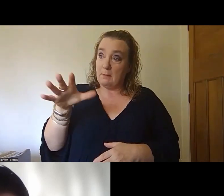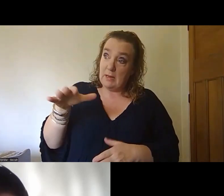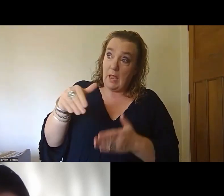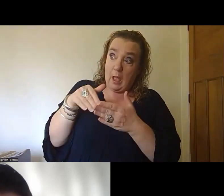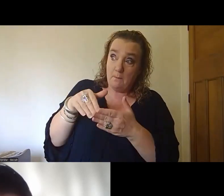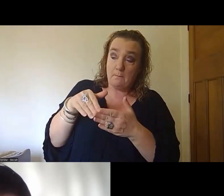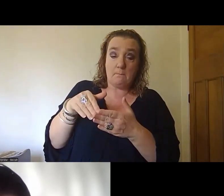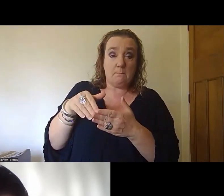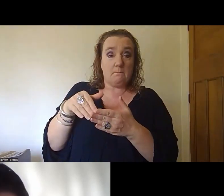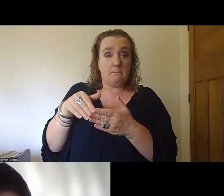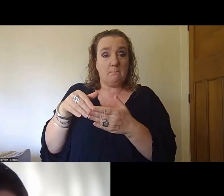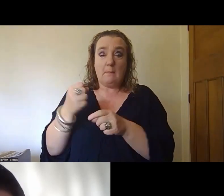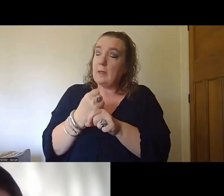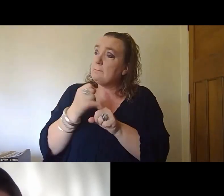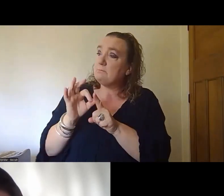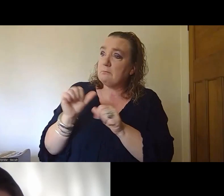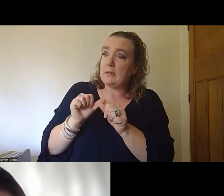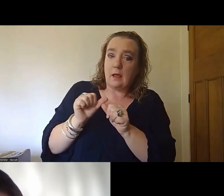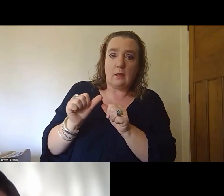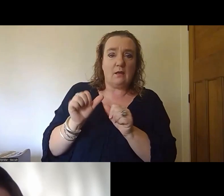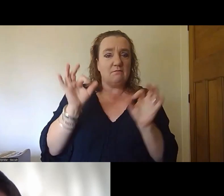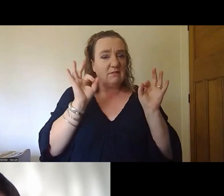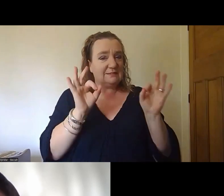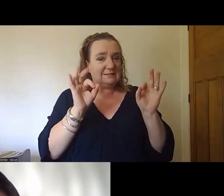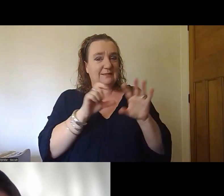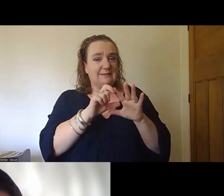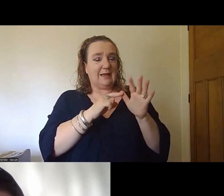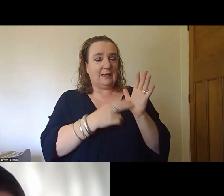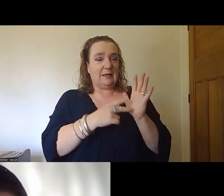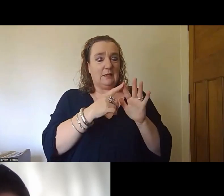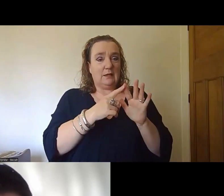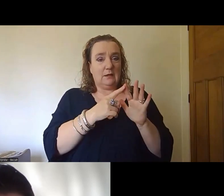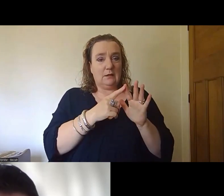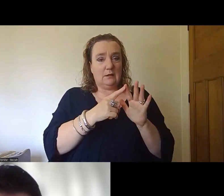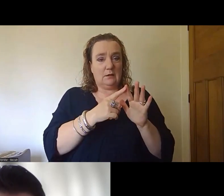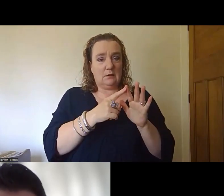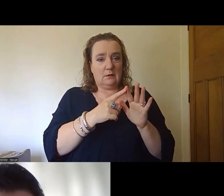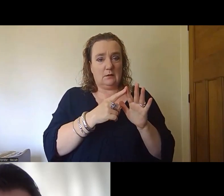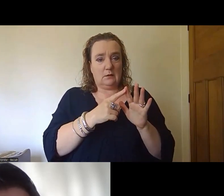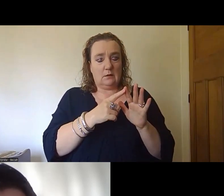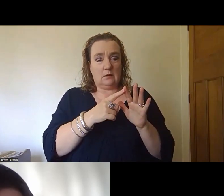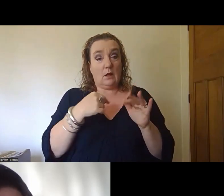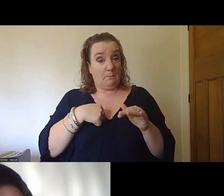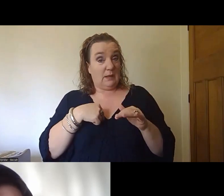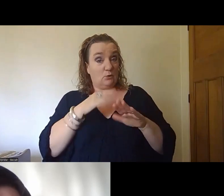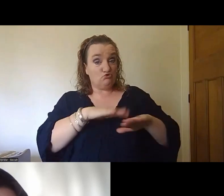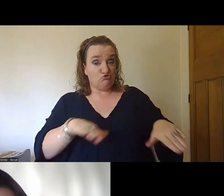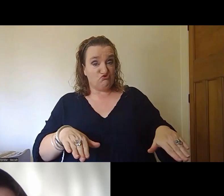Yes, look, that's fabulous Dane, really, really fabulous. So I've got children, you know, of my three children.